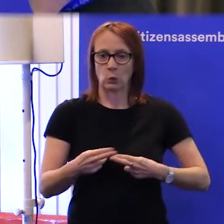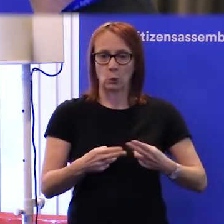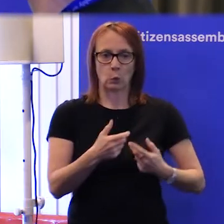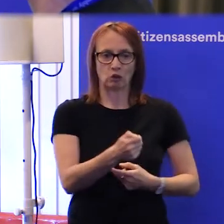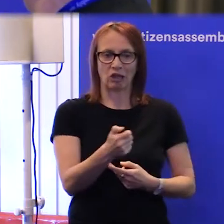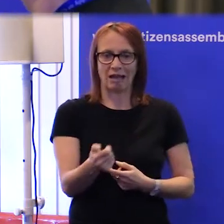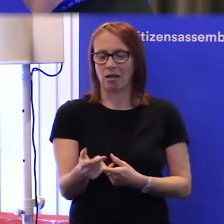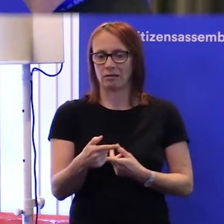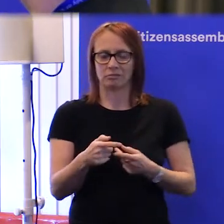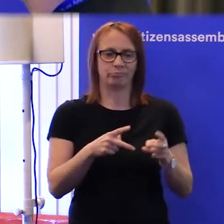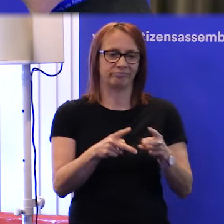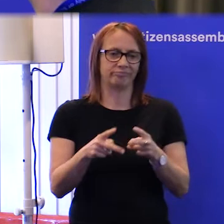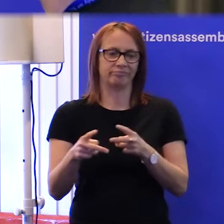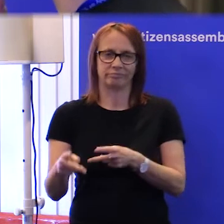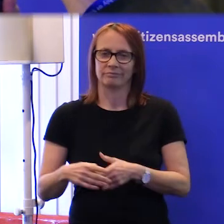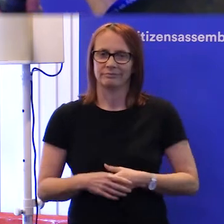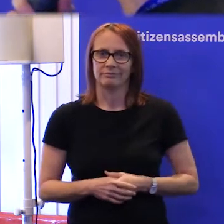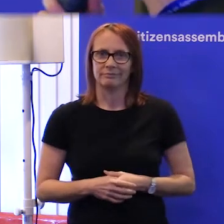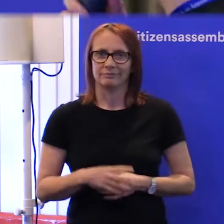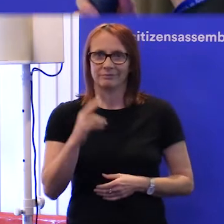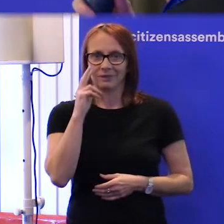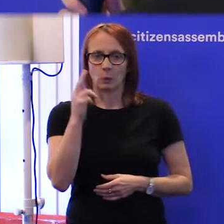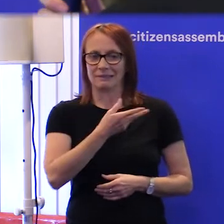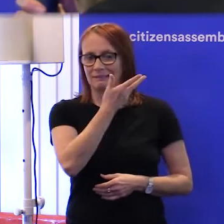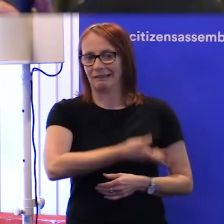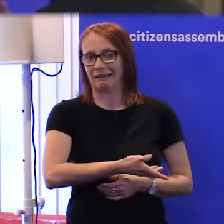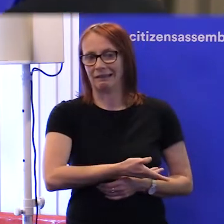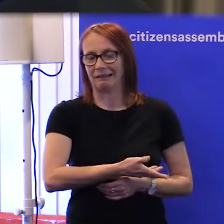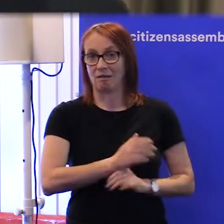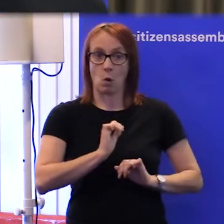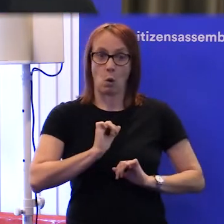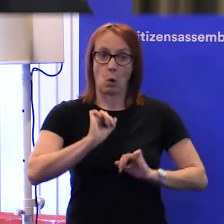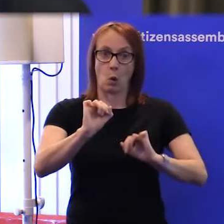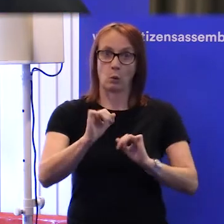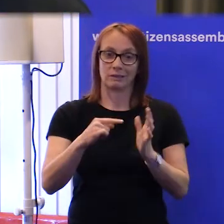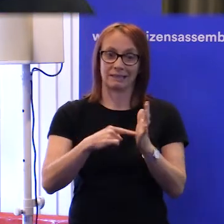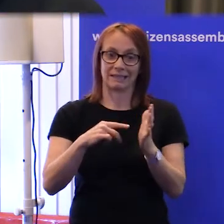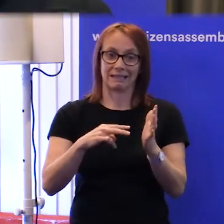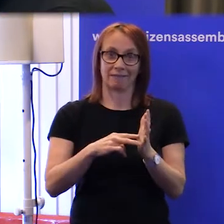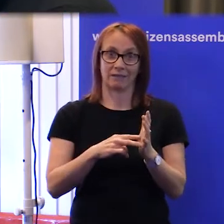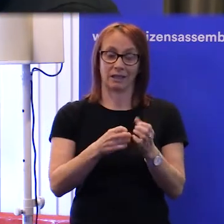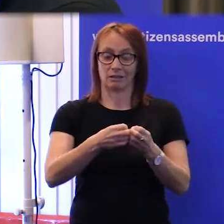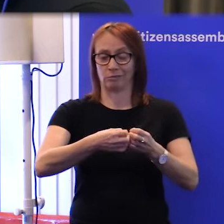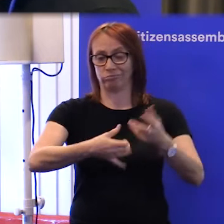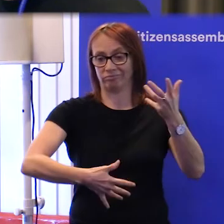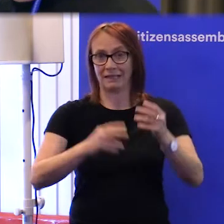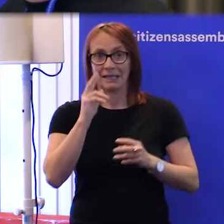have as well so you can see there you know just through your own television you can see what's happening in the States are from an American point of